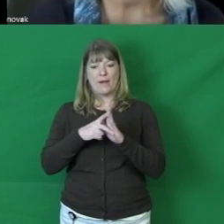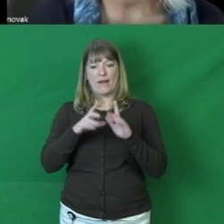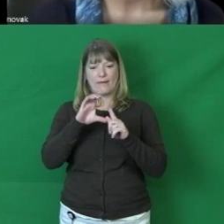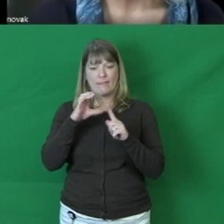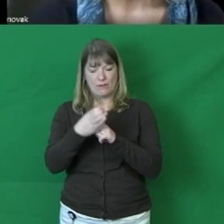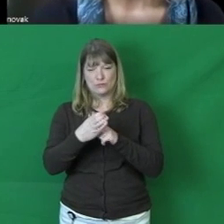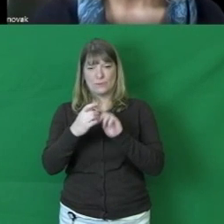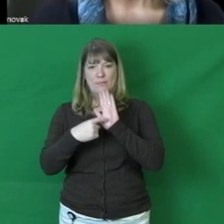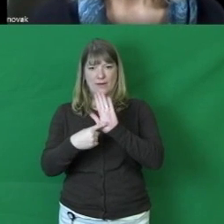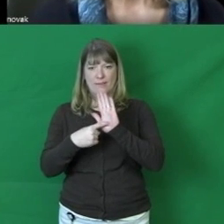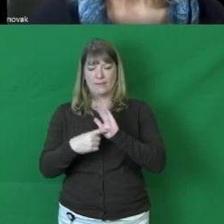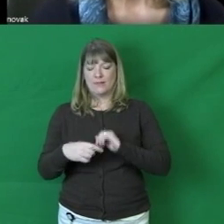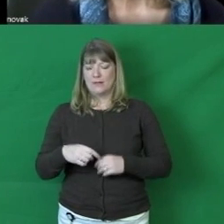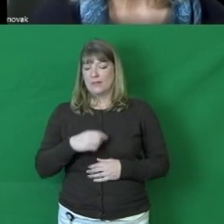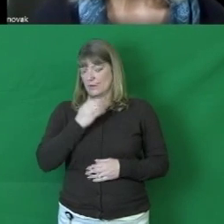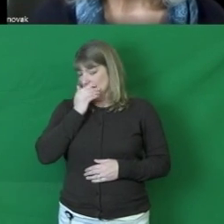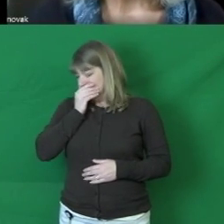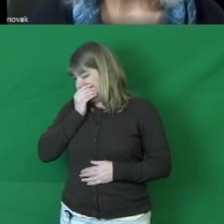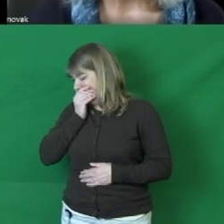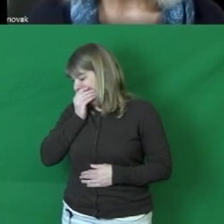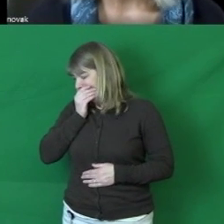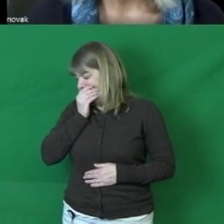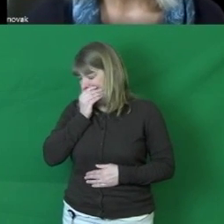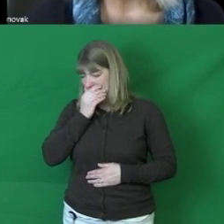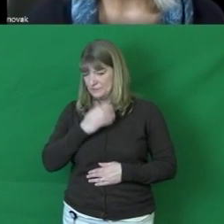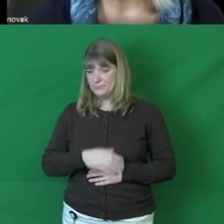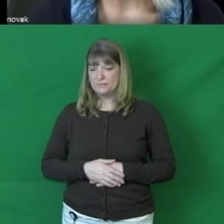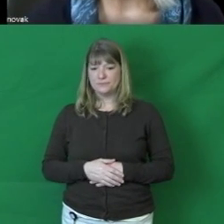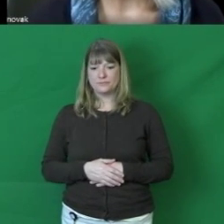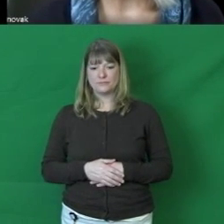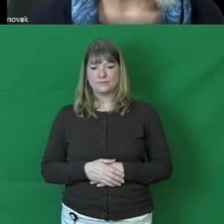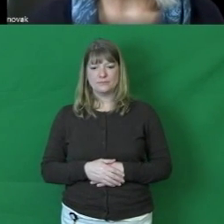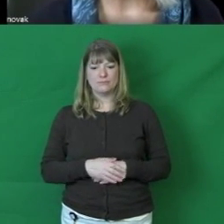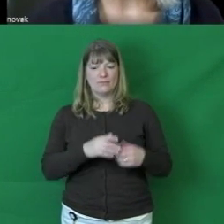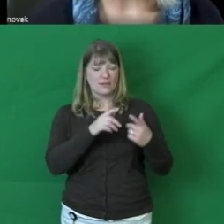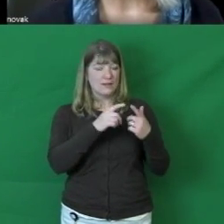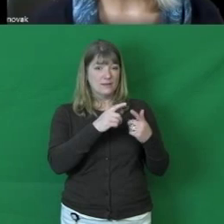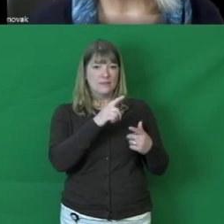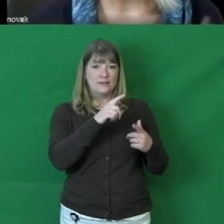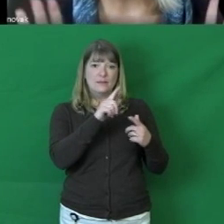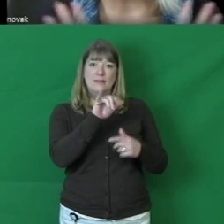model. By analyzing English lyrics, it's a great way